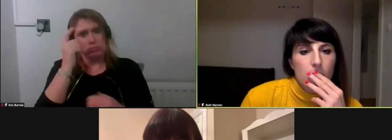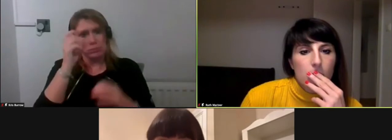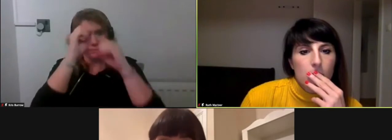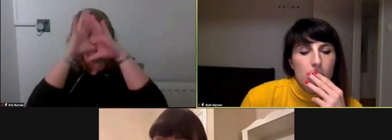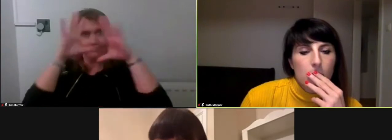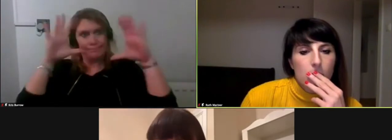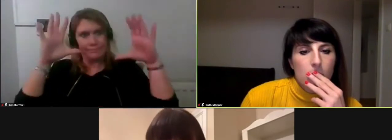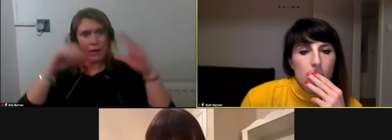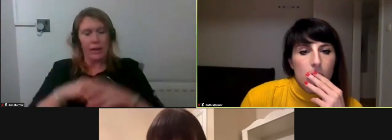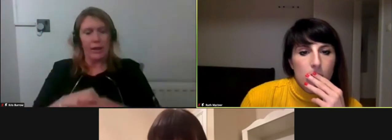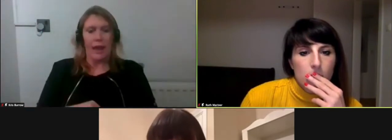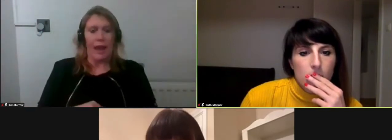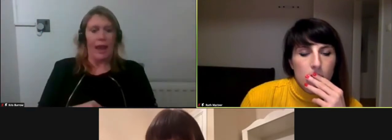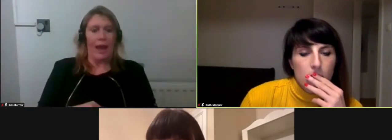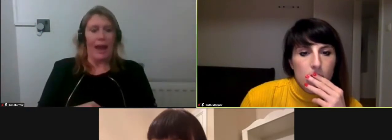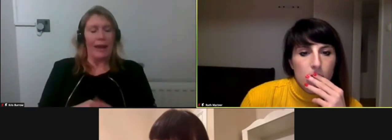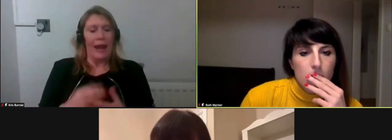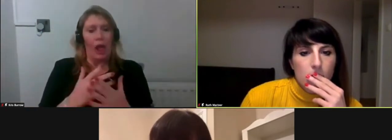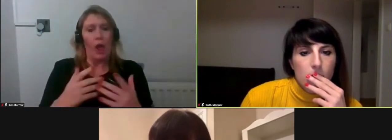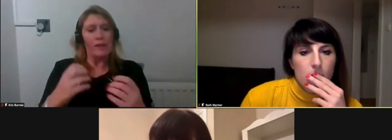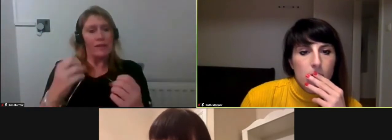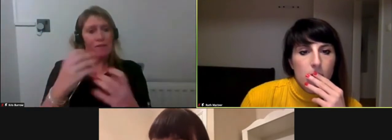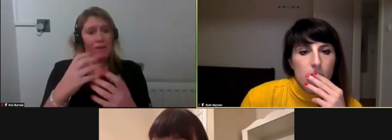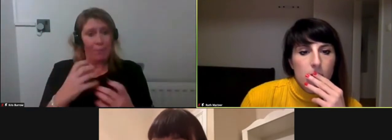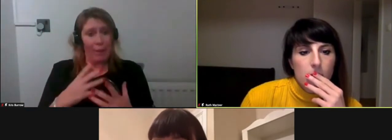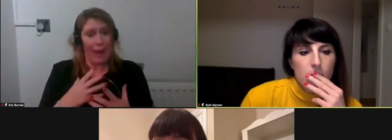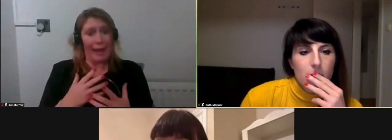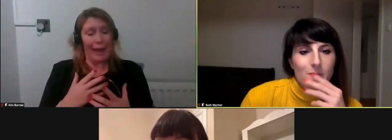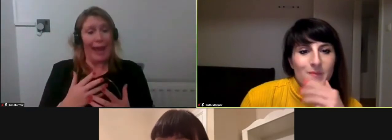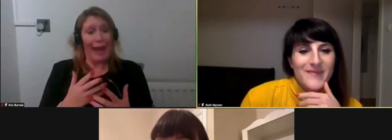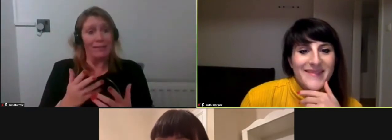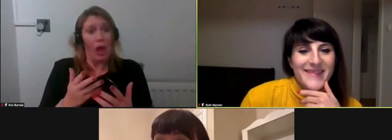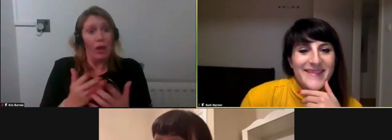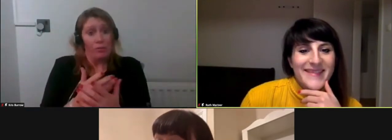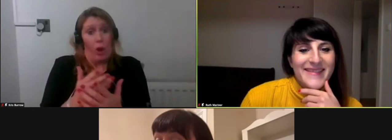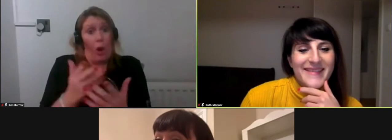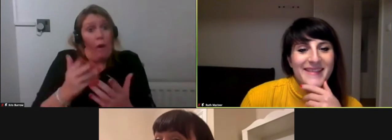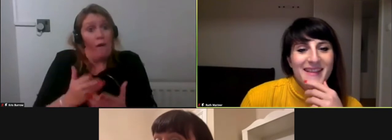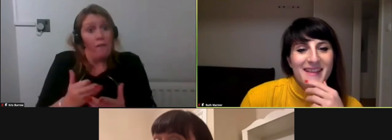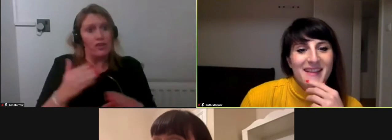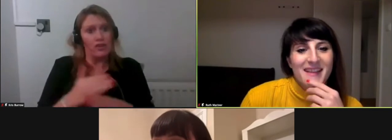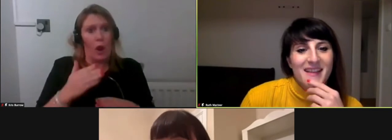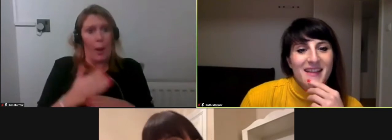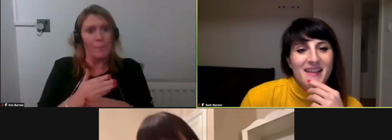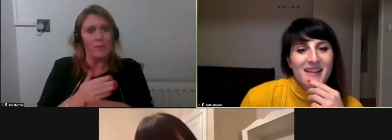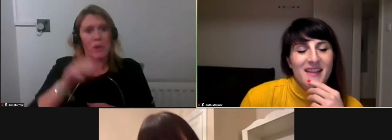and through it I got a couple of jobs, so we knew it was a good, a good thing, so we thought this could be something we could